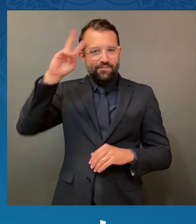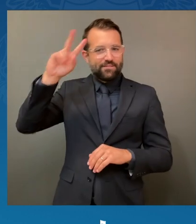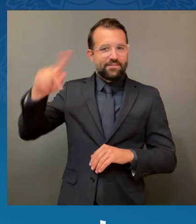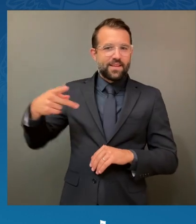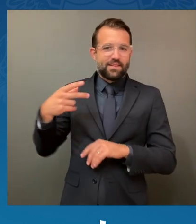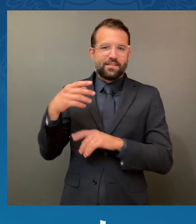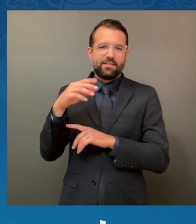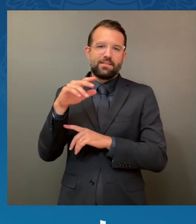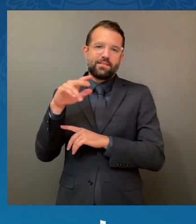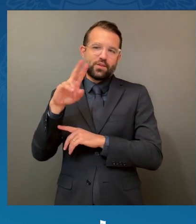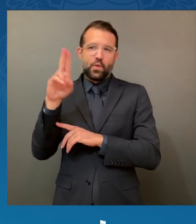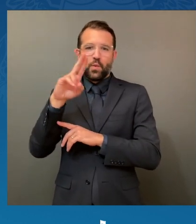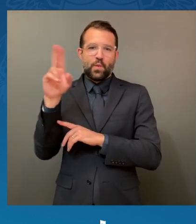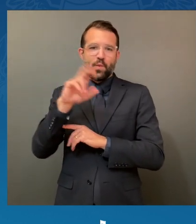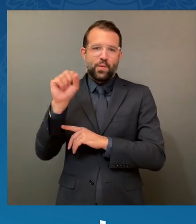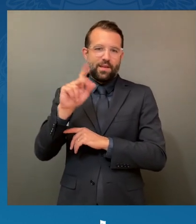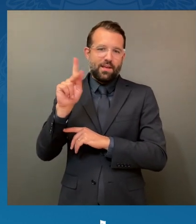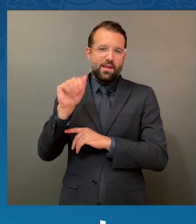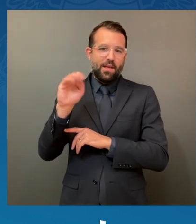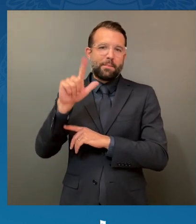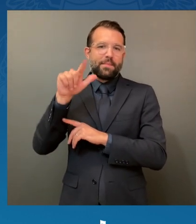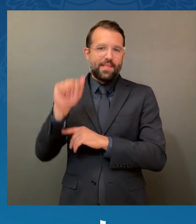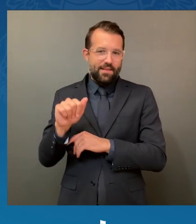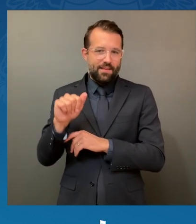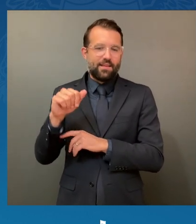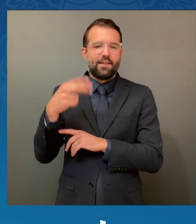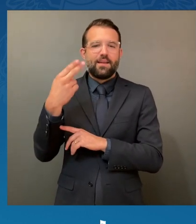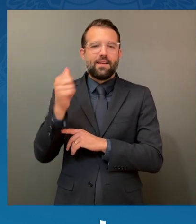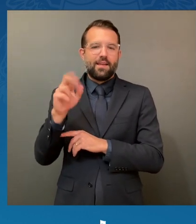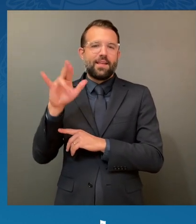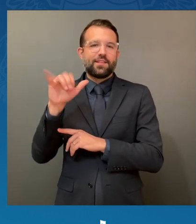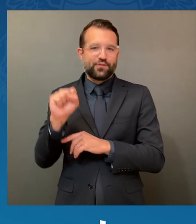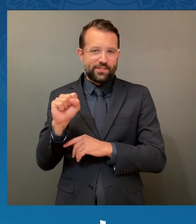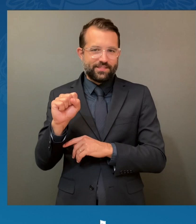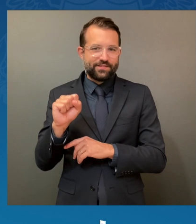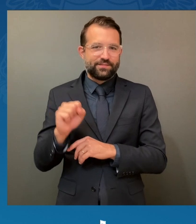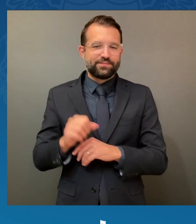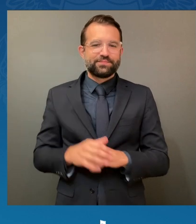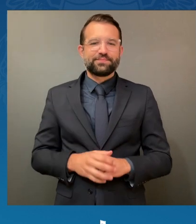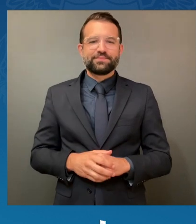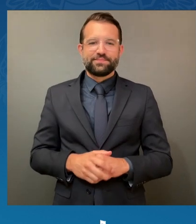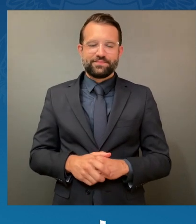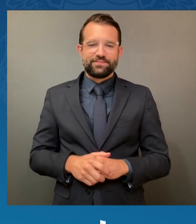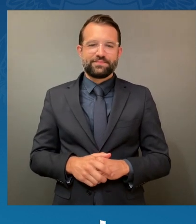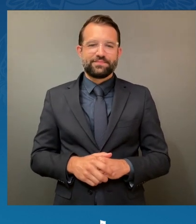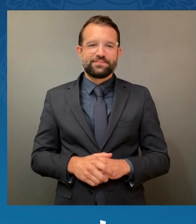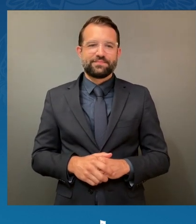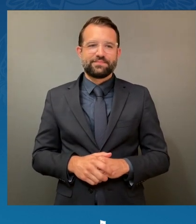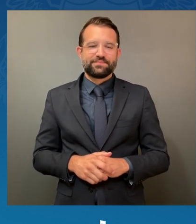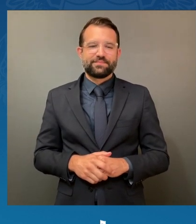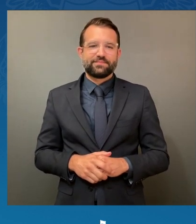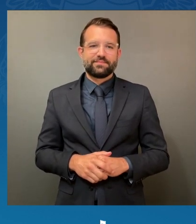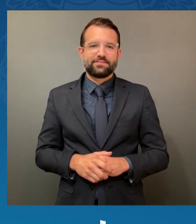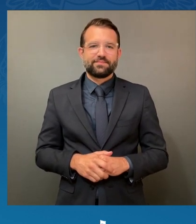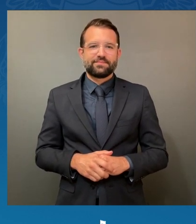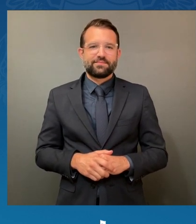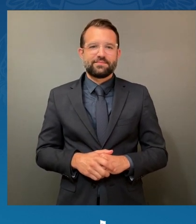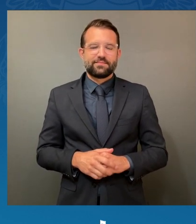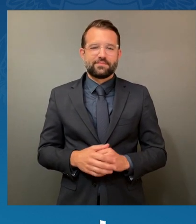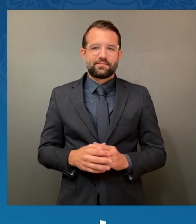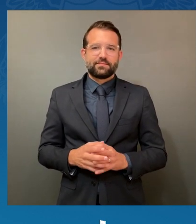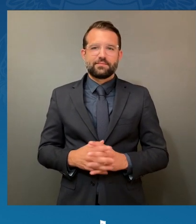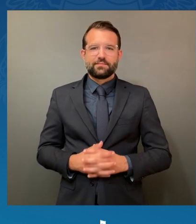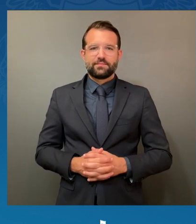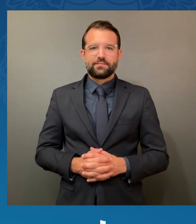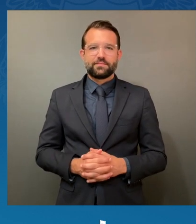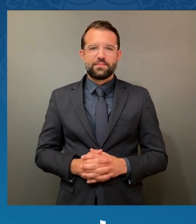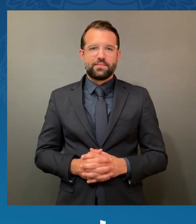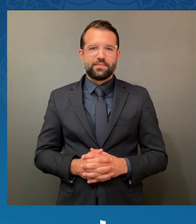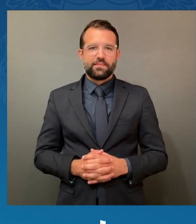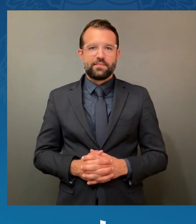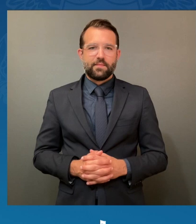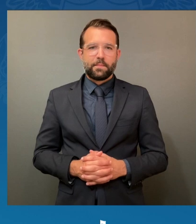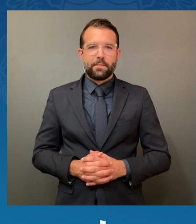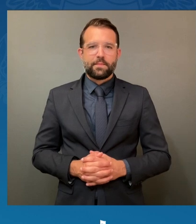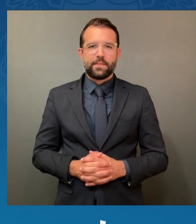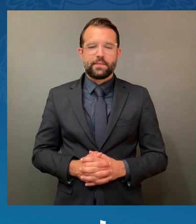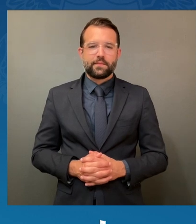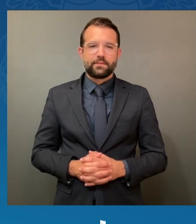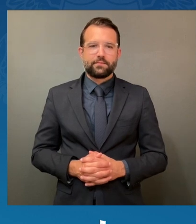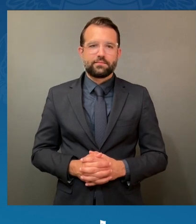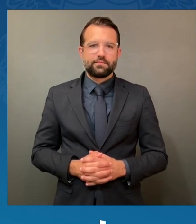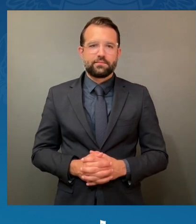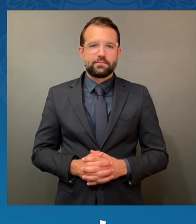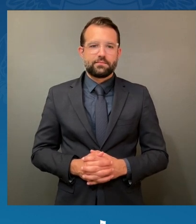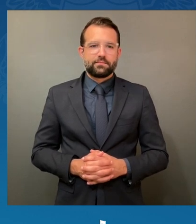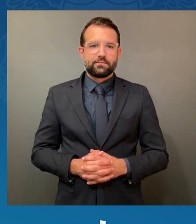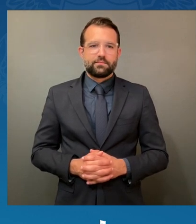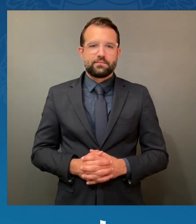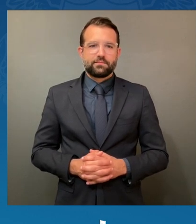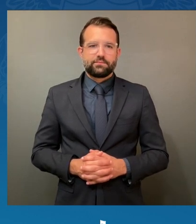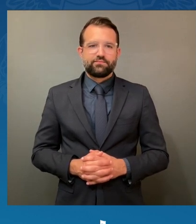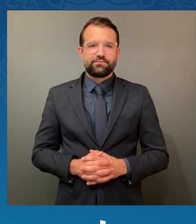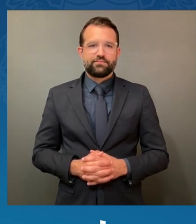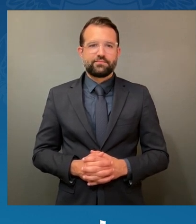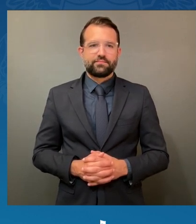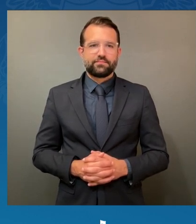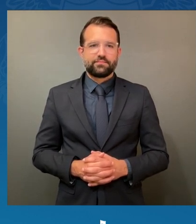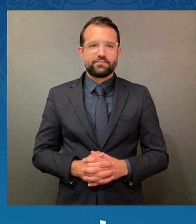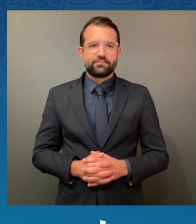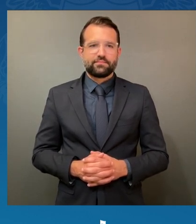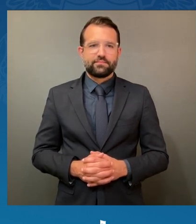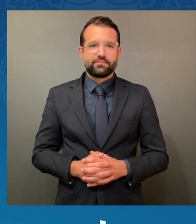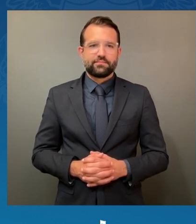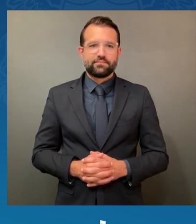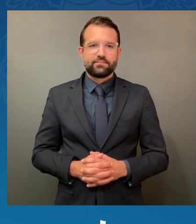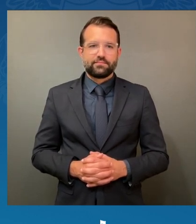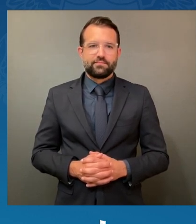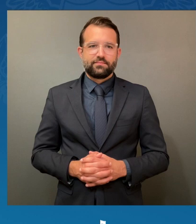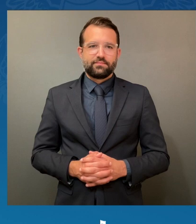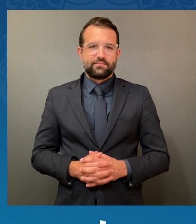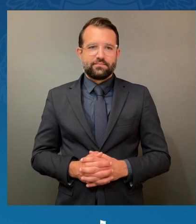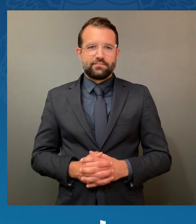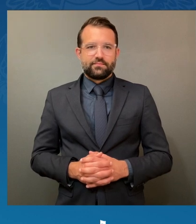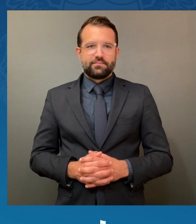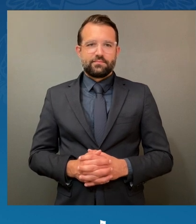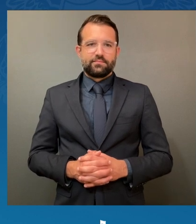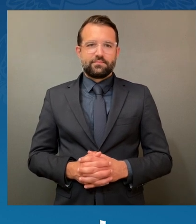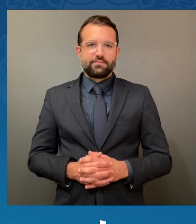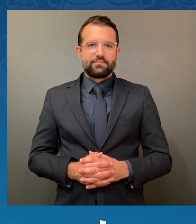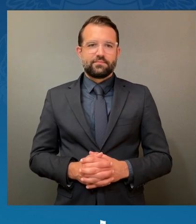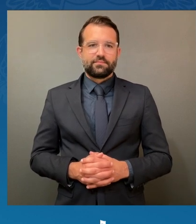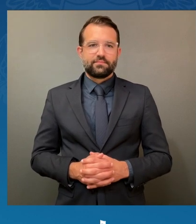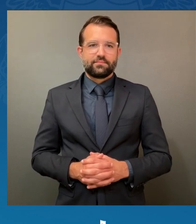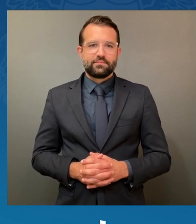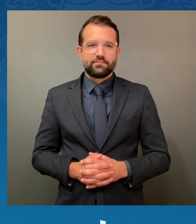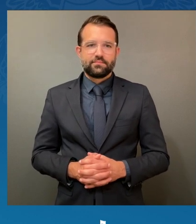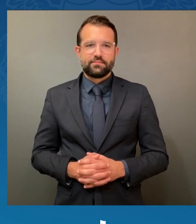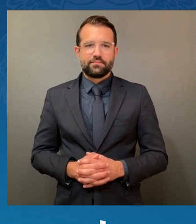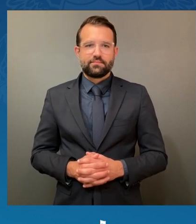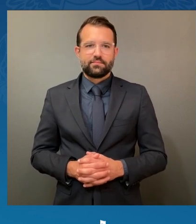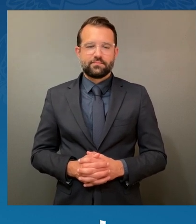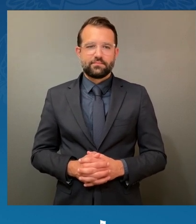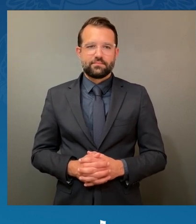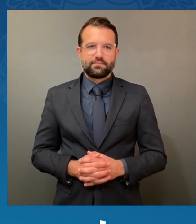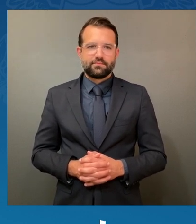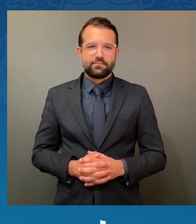The Vice President: Good afternoon!